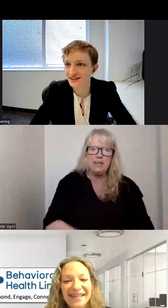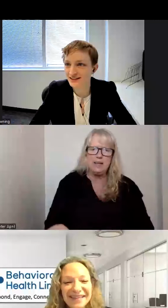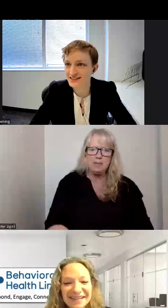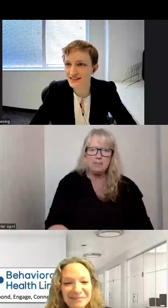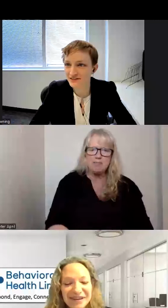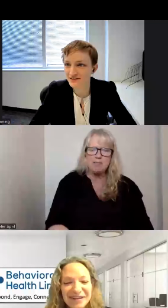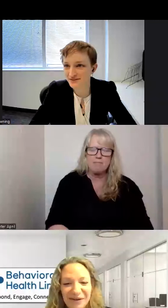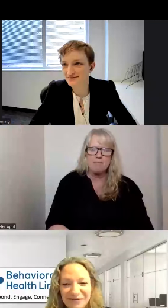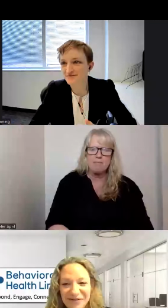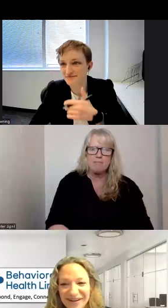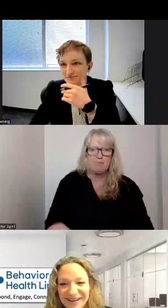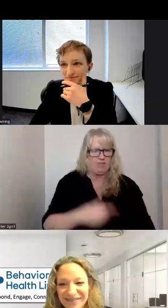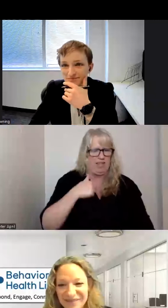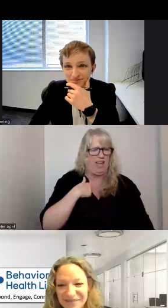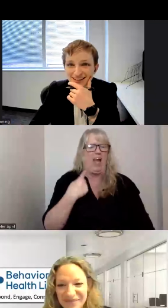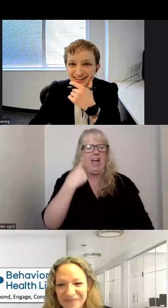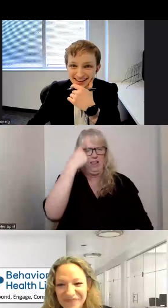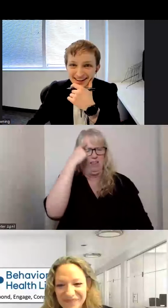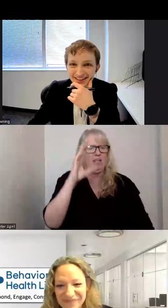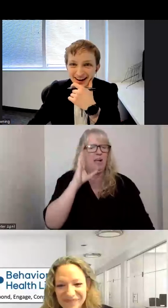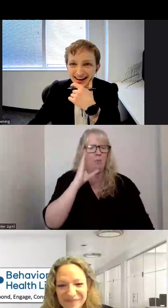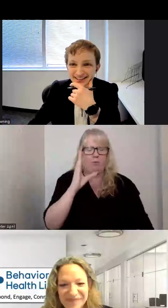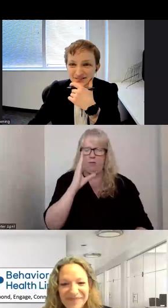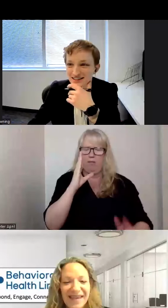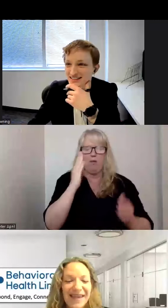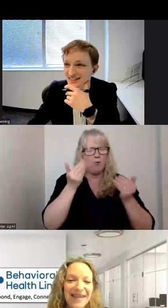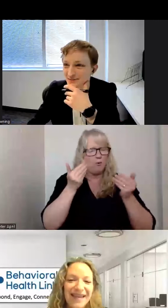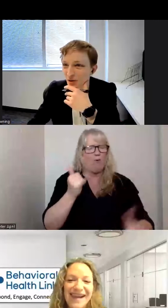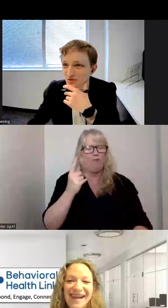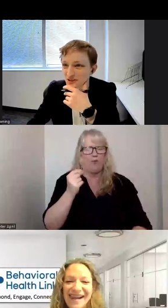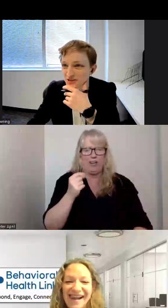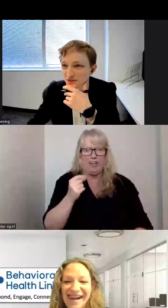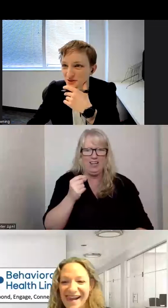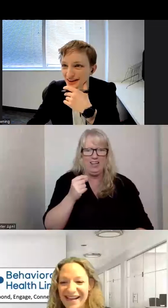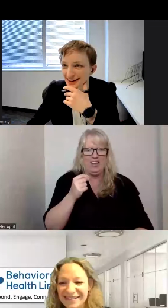I THINK I'M GOING TO GO FOR IT. >>: DO YOU WANT TO SEE THE RESULTS REAL QUICK?